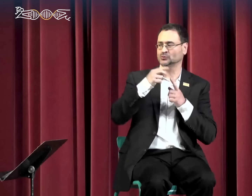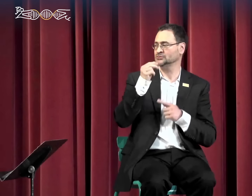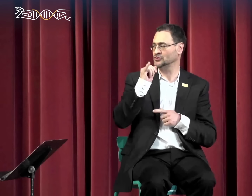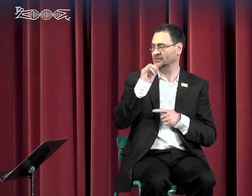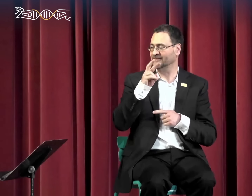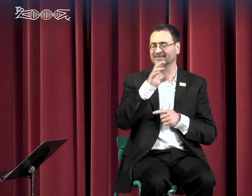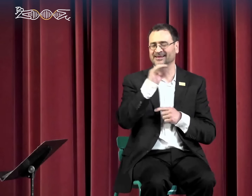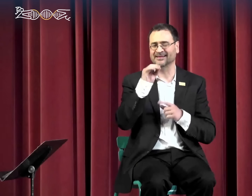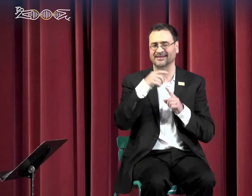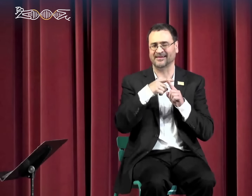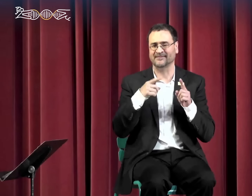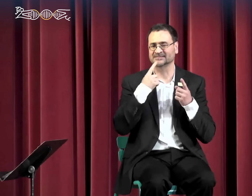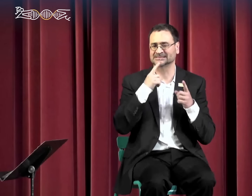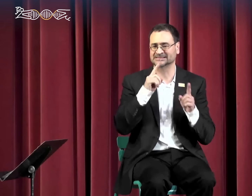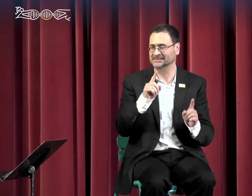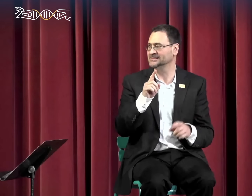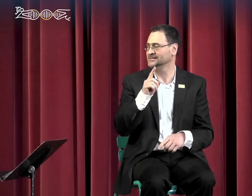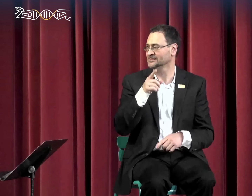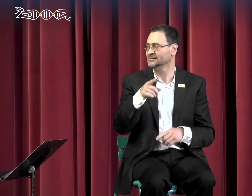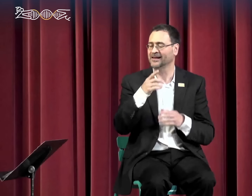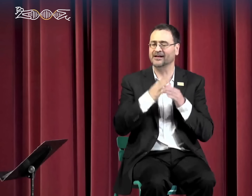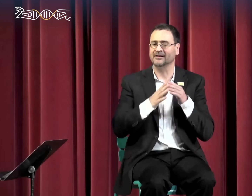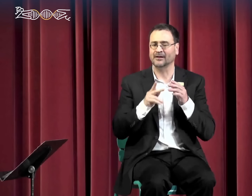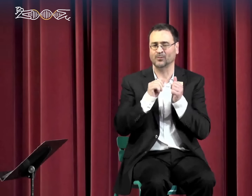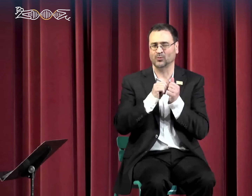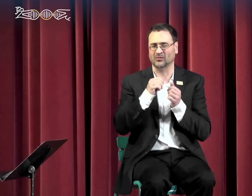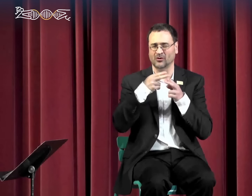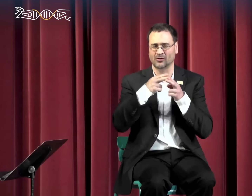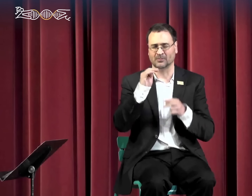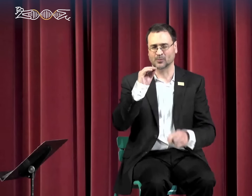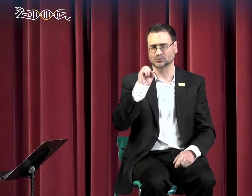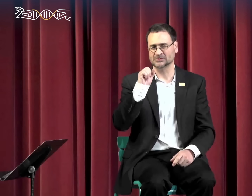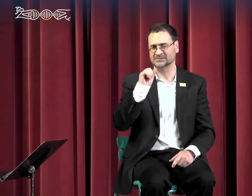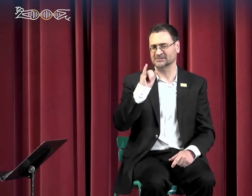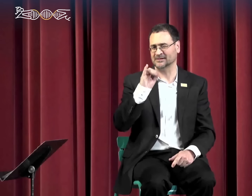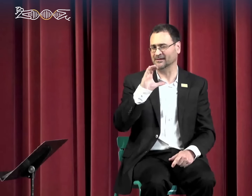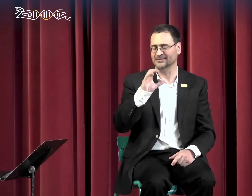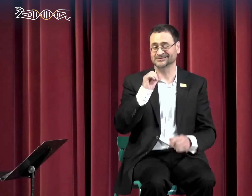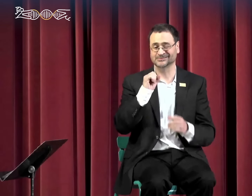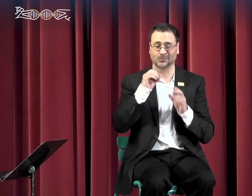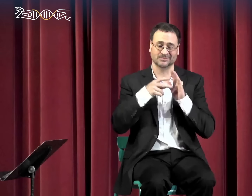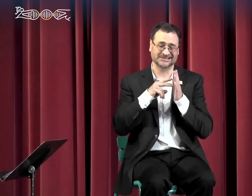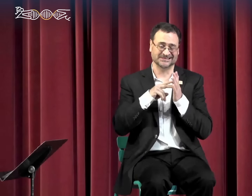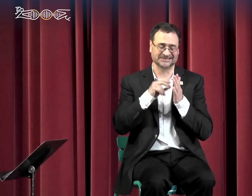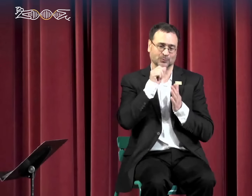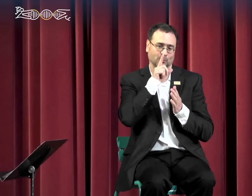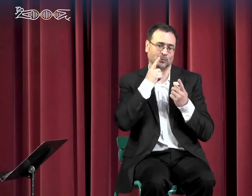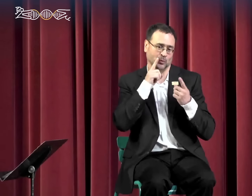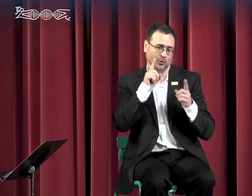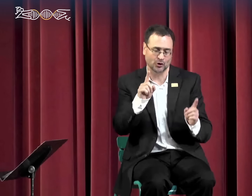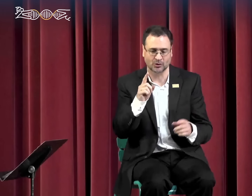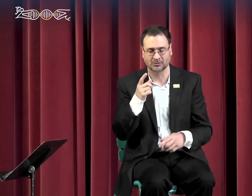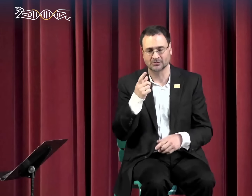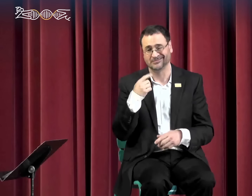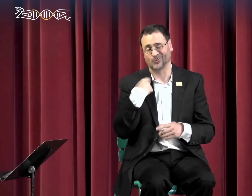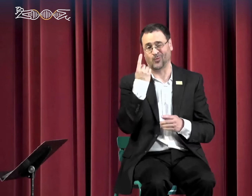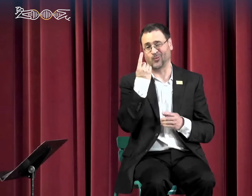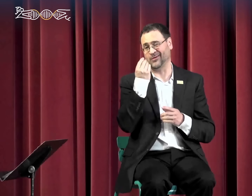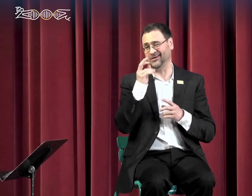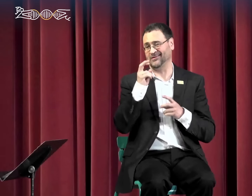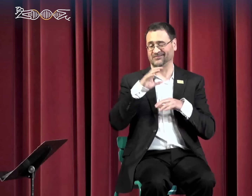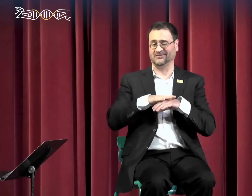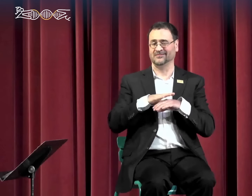They proved that there was resistance there called, they had a problem with